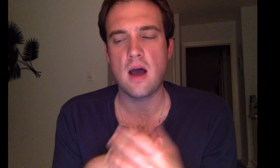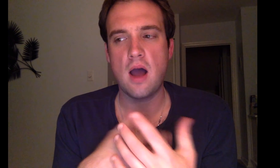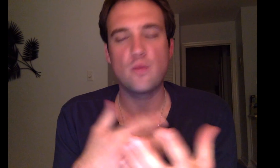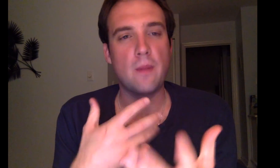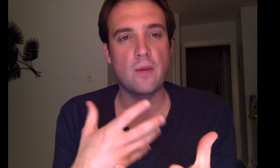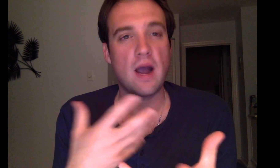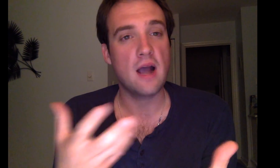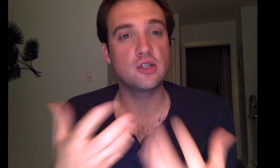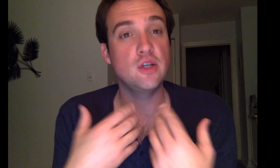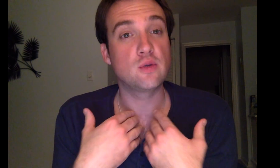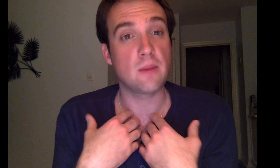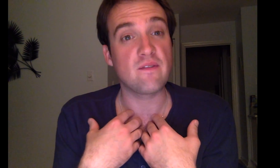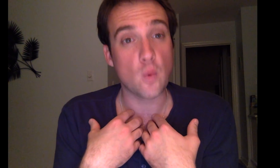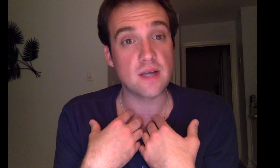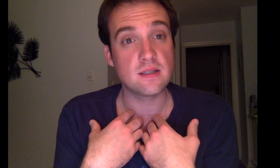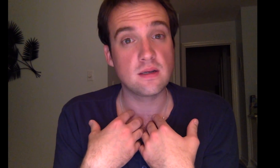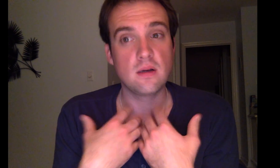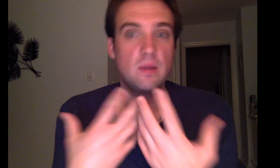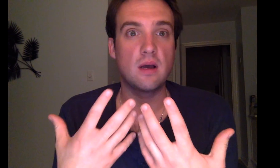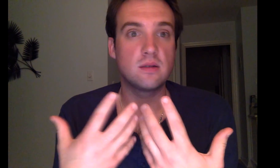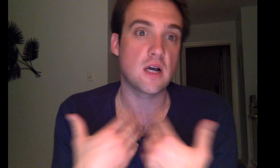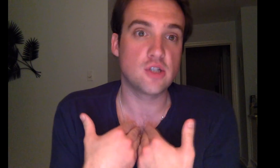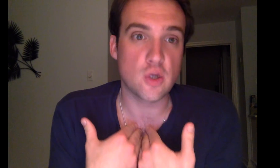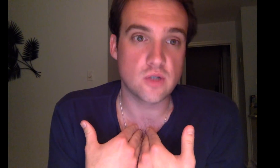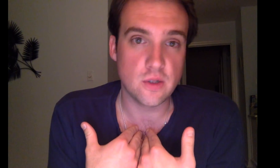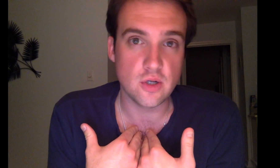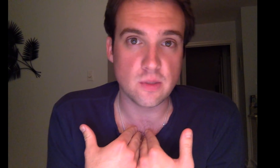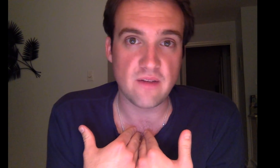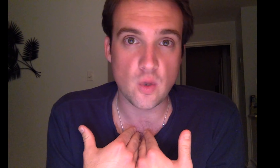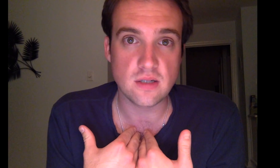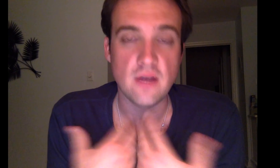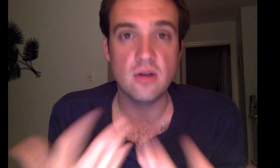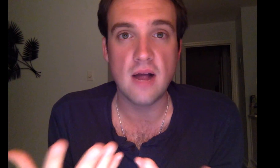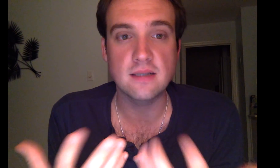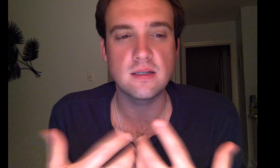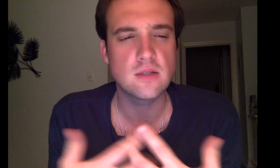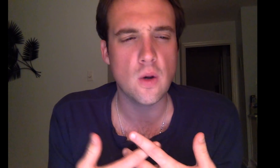I remember I had to use my voice, because I chose to use my voice in the classes.